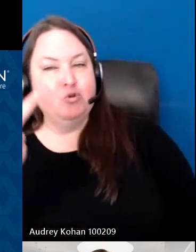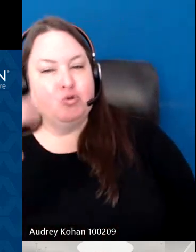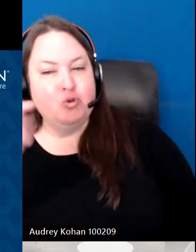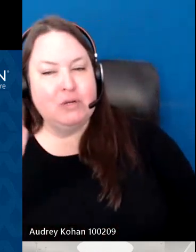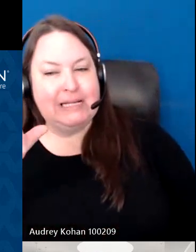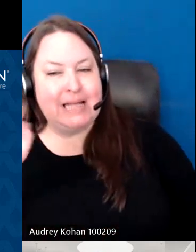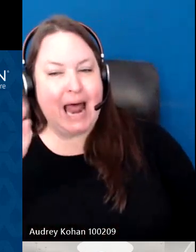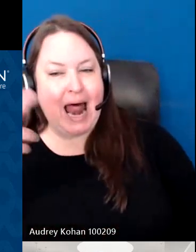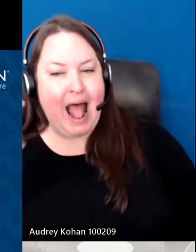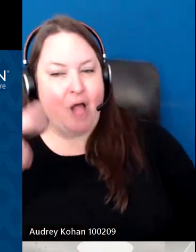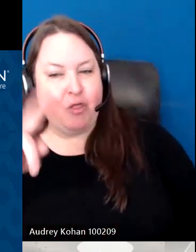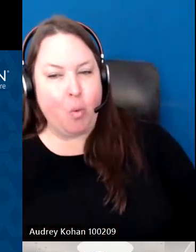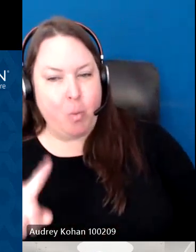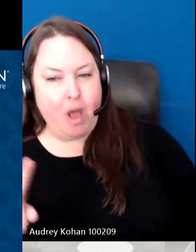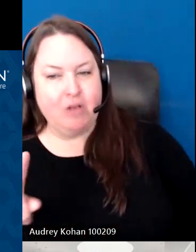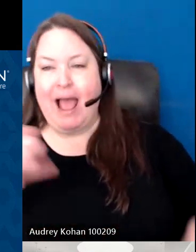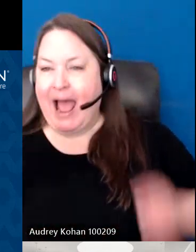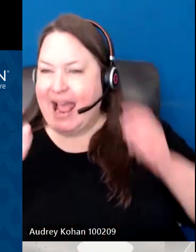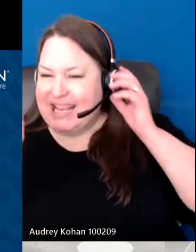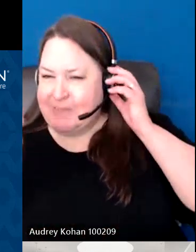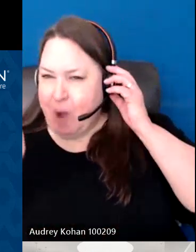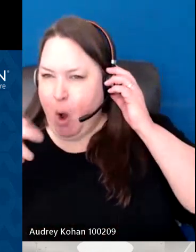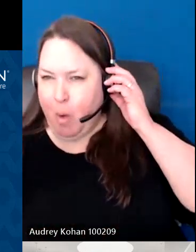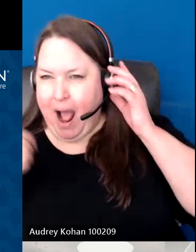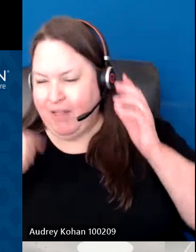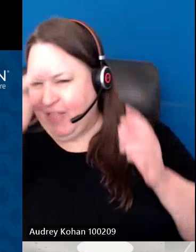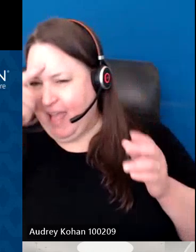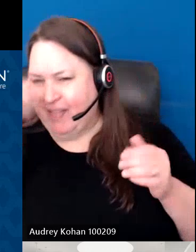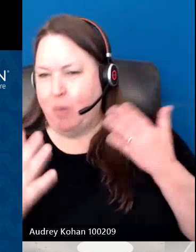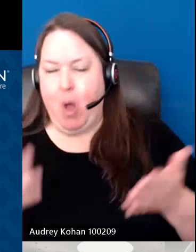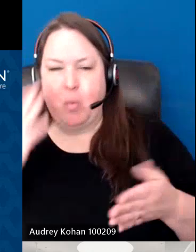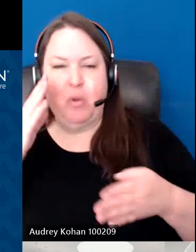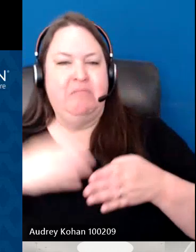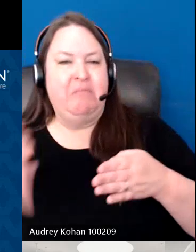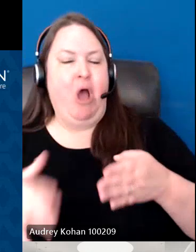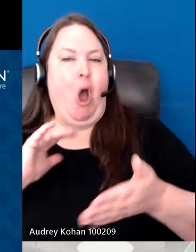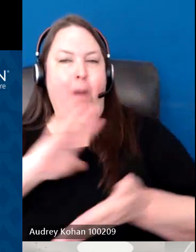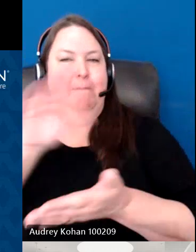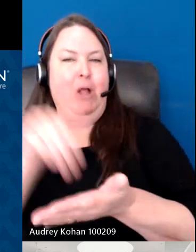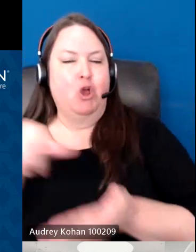and then there's an an EMR one and I think that will probably conclude our middle Q&A section